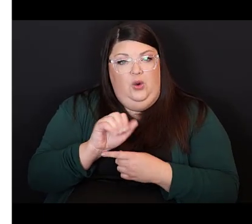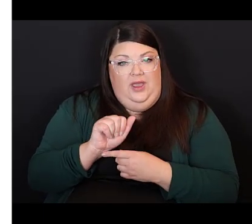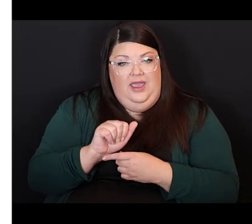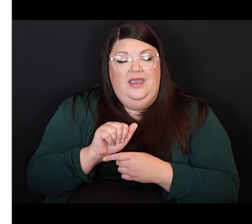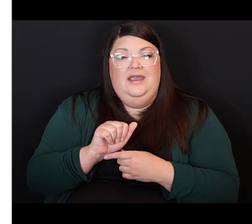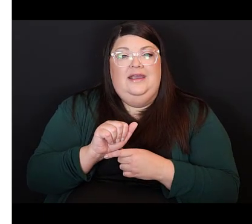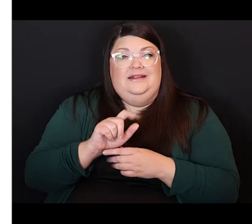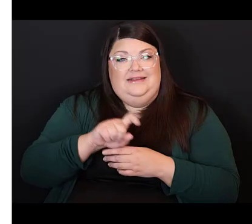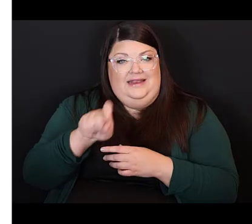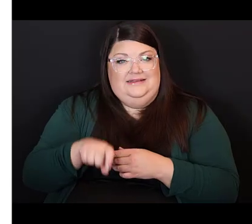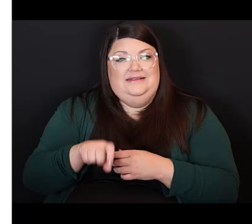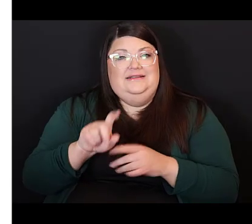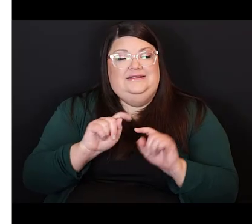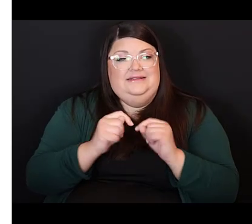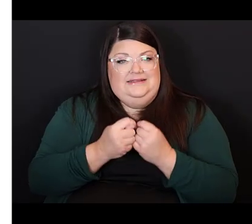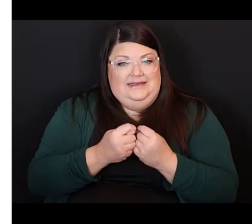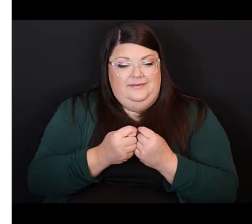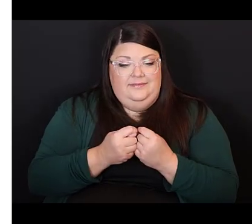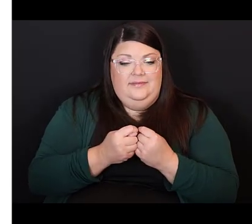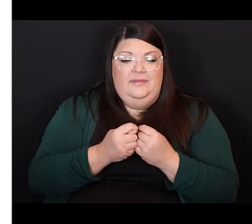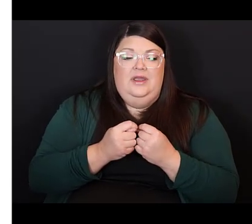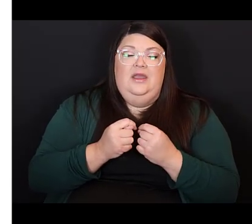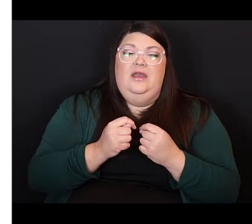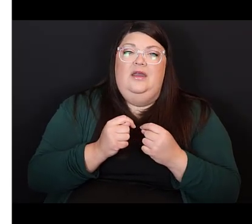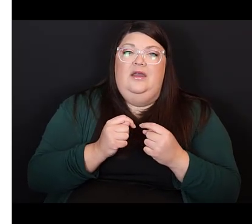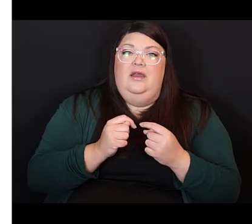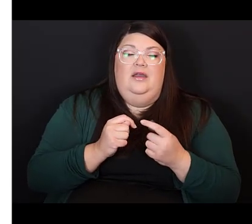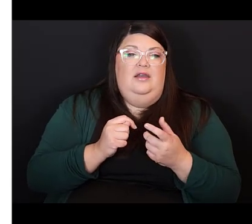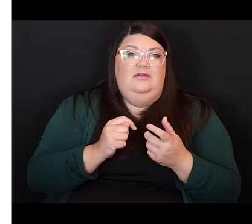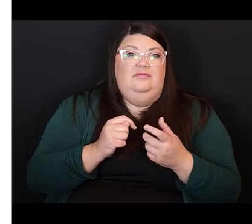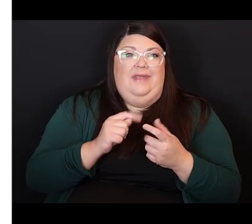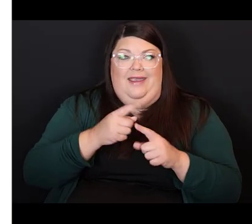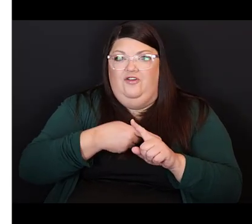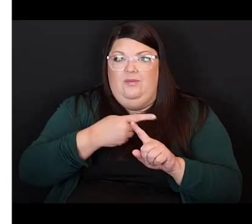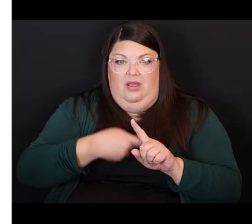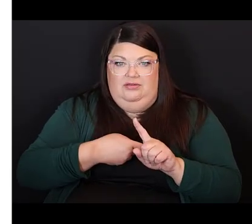a number of times (with plans to continue meeting monthly, as needed), allowing us to have a better